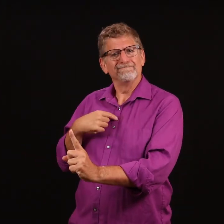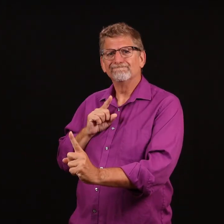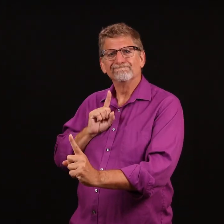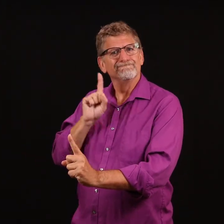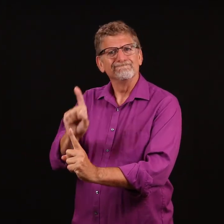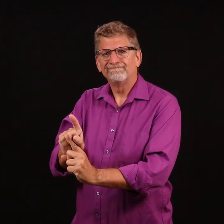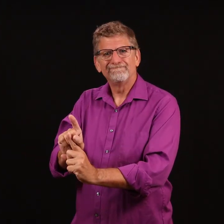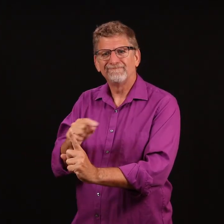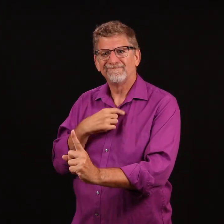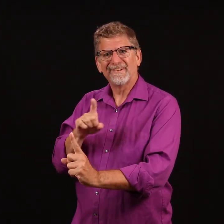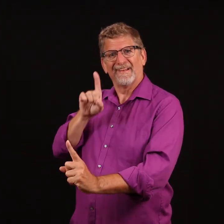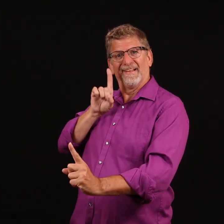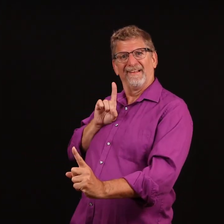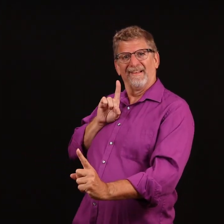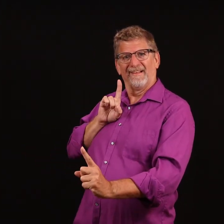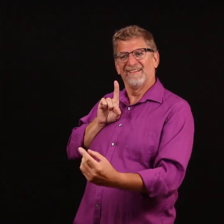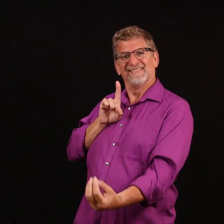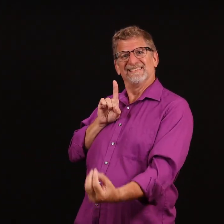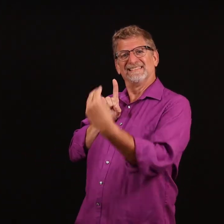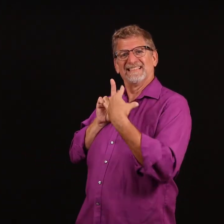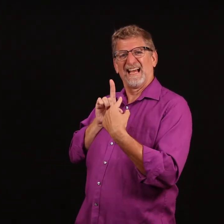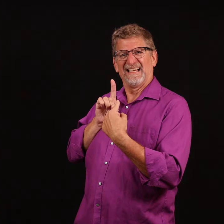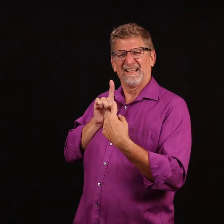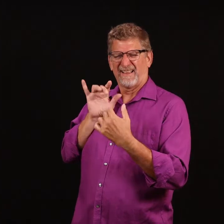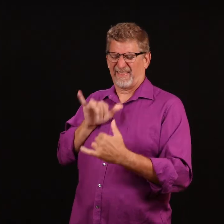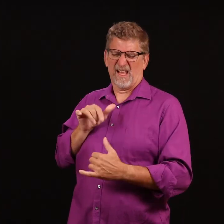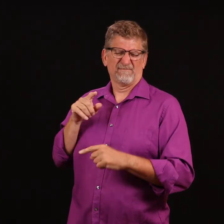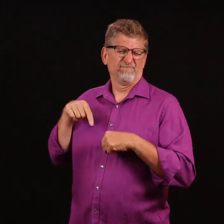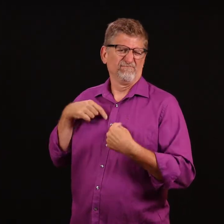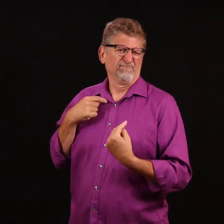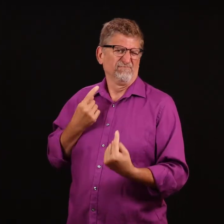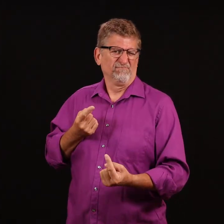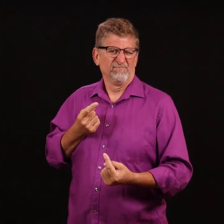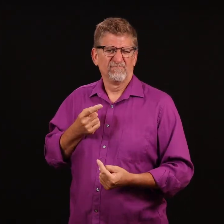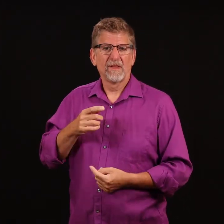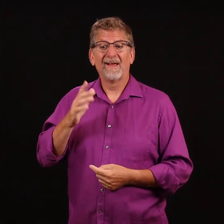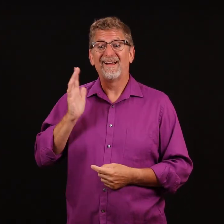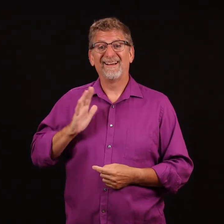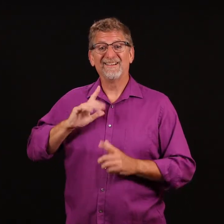The voting place sends the ballot to the individual. That's how the process has been for quite some time.